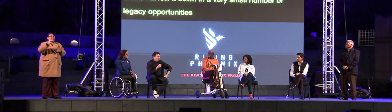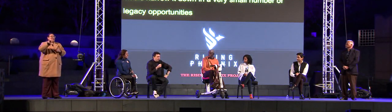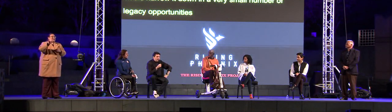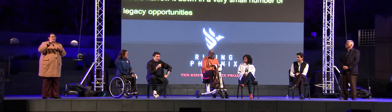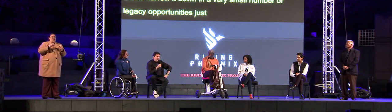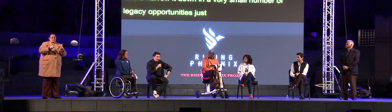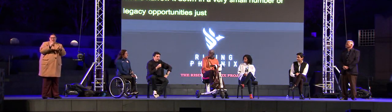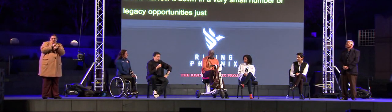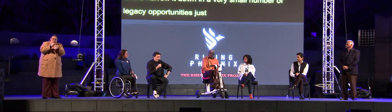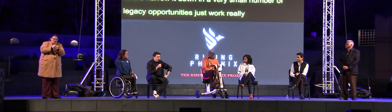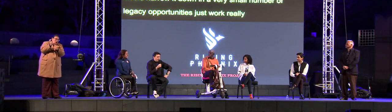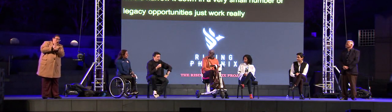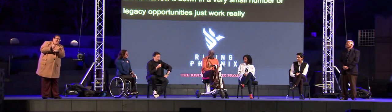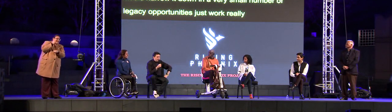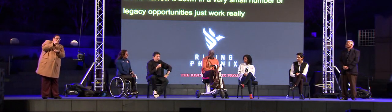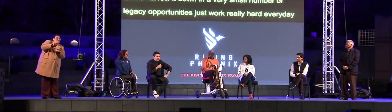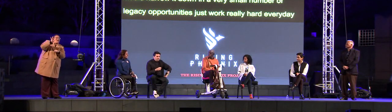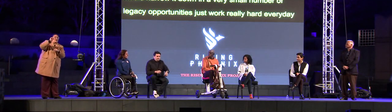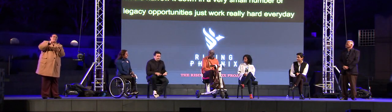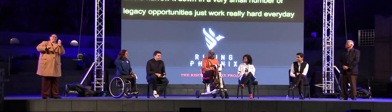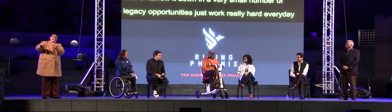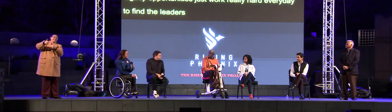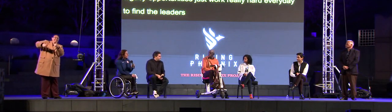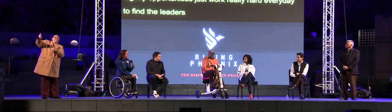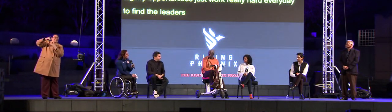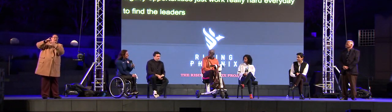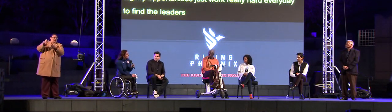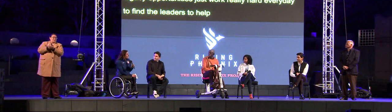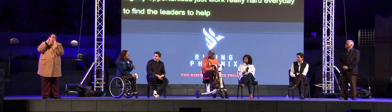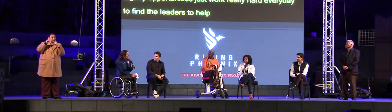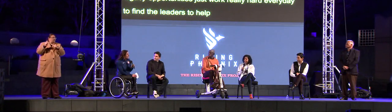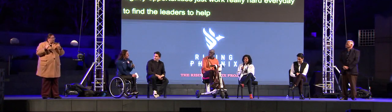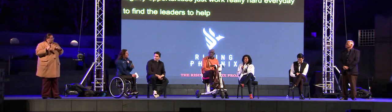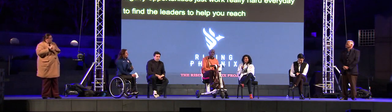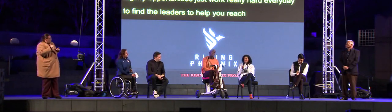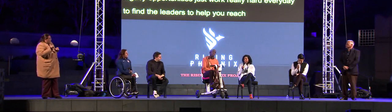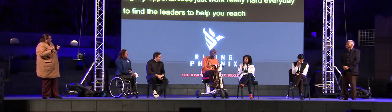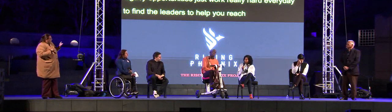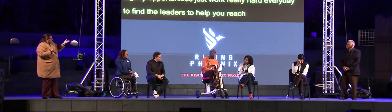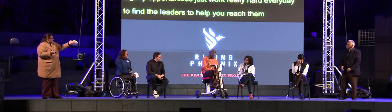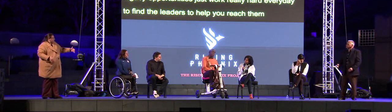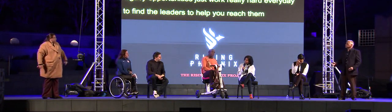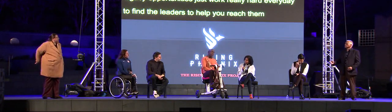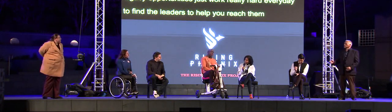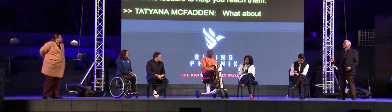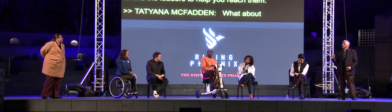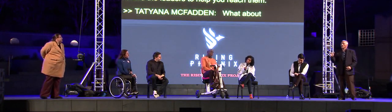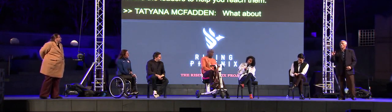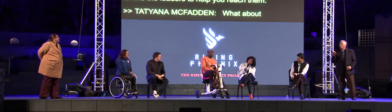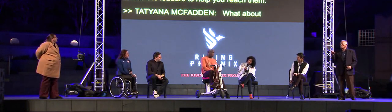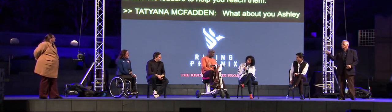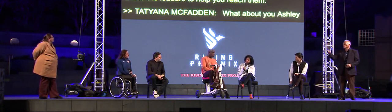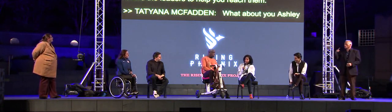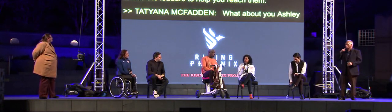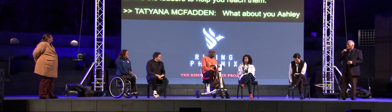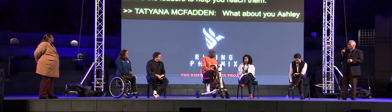to find the leaders to help you reach them. And what about you, Ashley? Yeah. You touched on something in your previous answer, Craig,